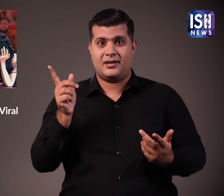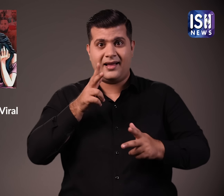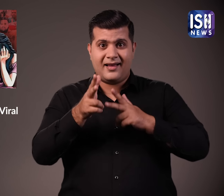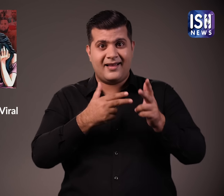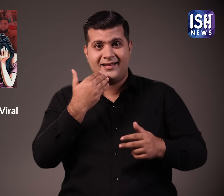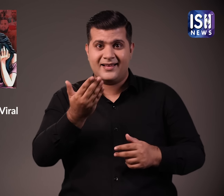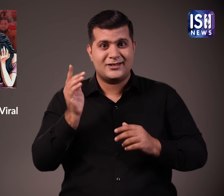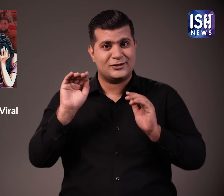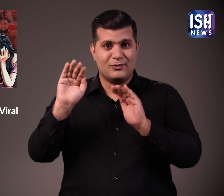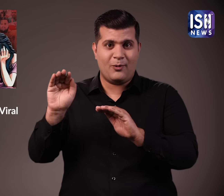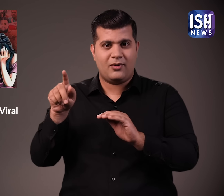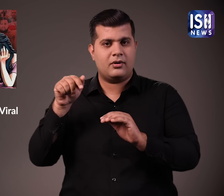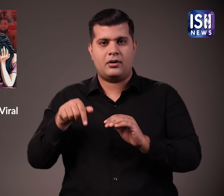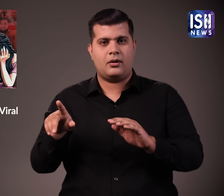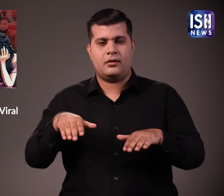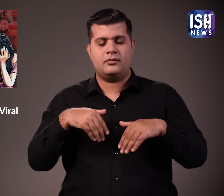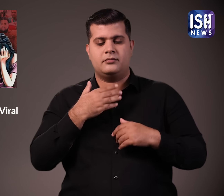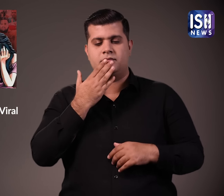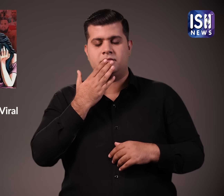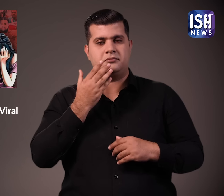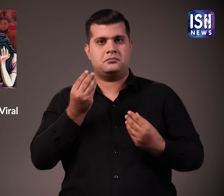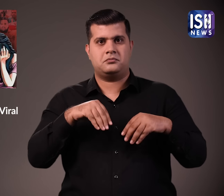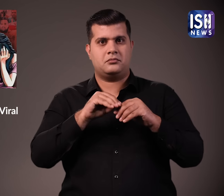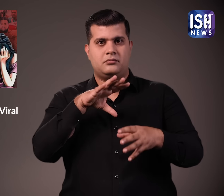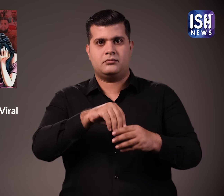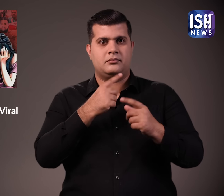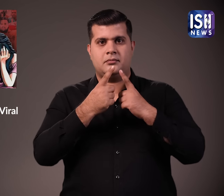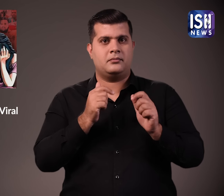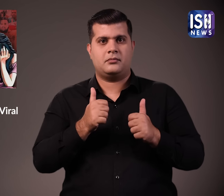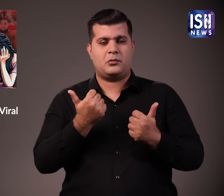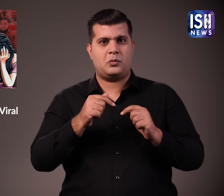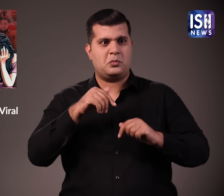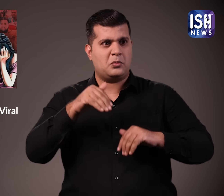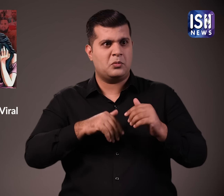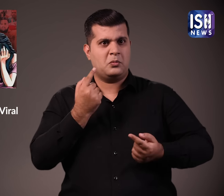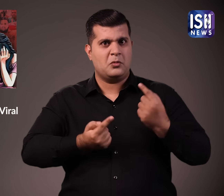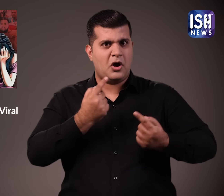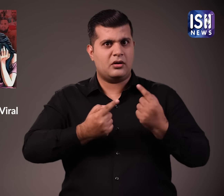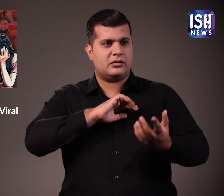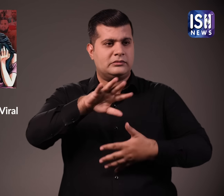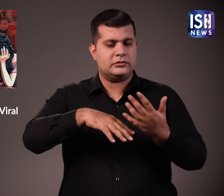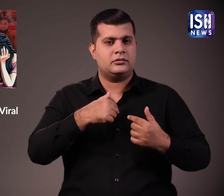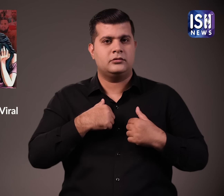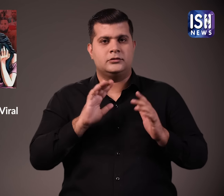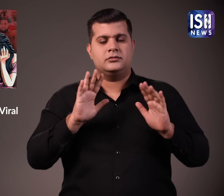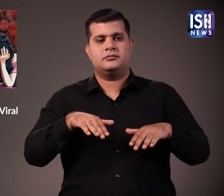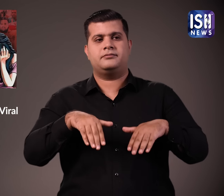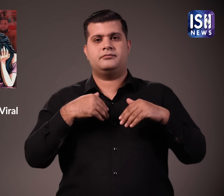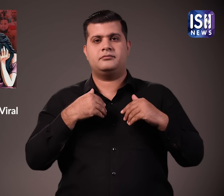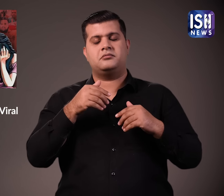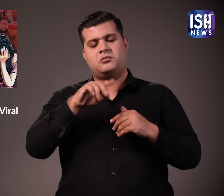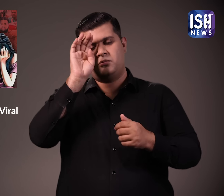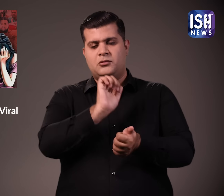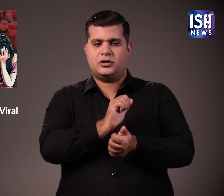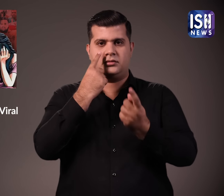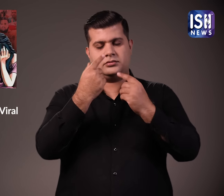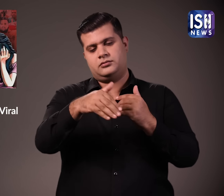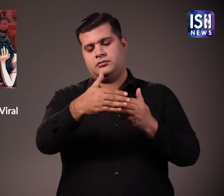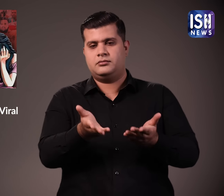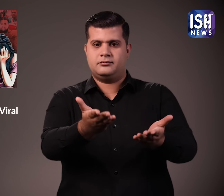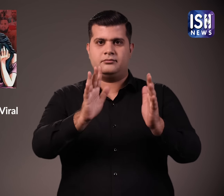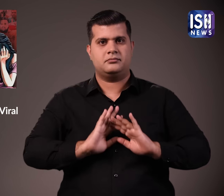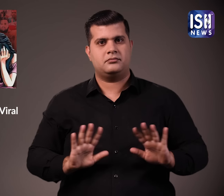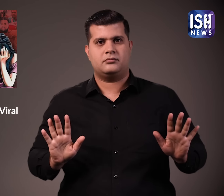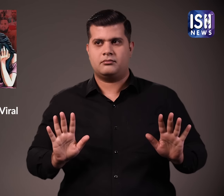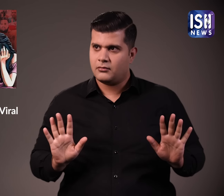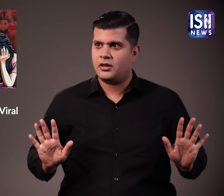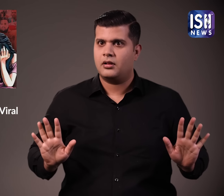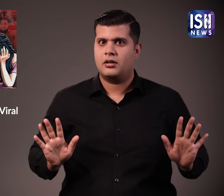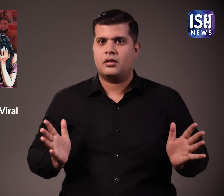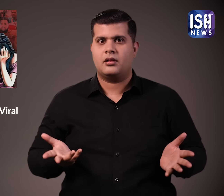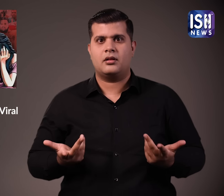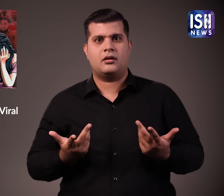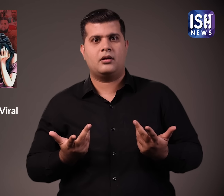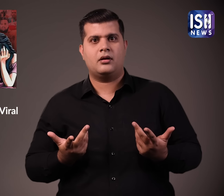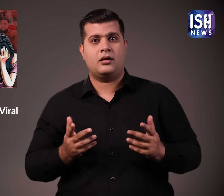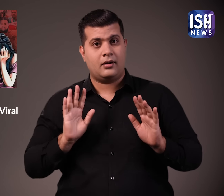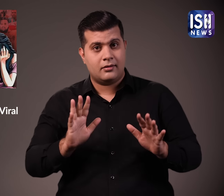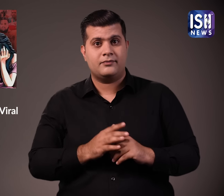They had openly supported Prajwal earlier but now have distanced themselves from the controversy saying that the police are investigating the case. Surprising!